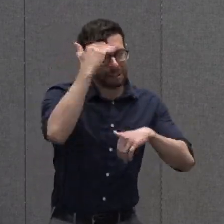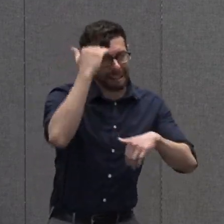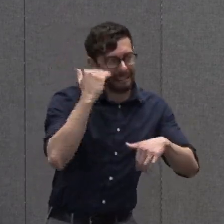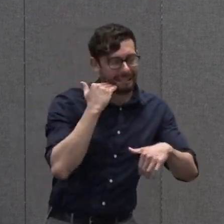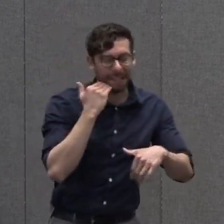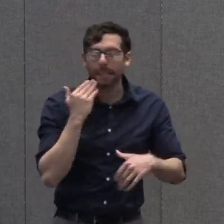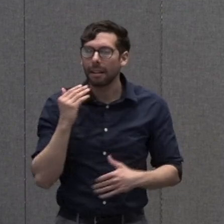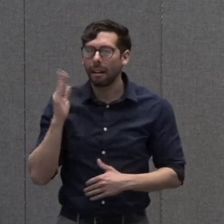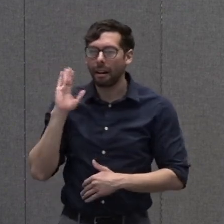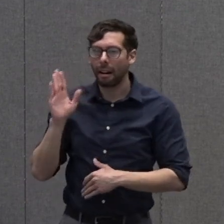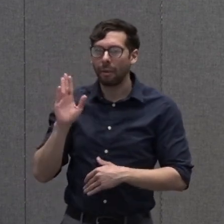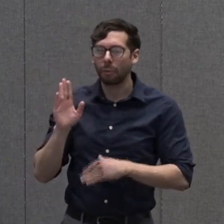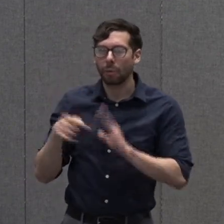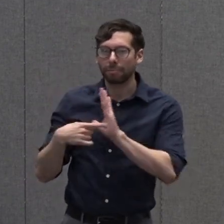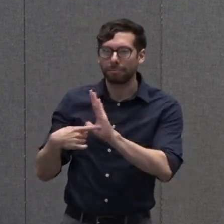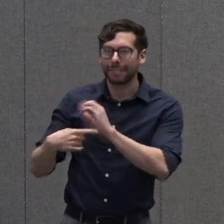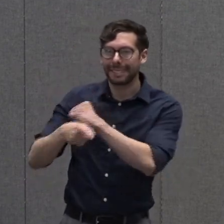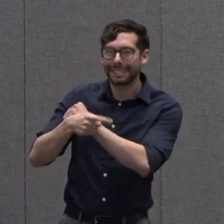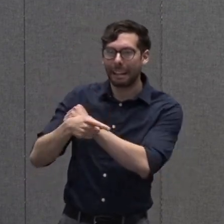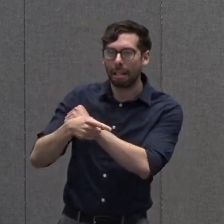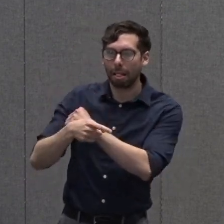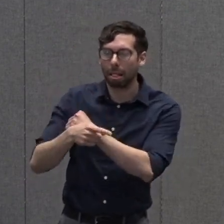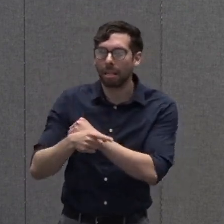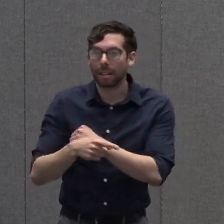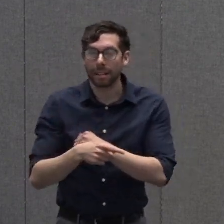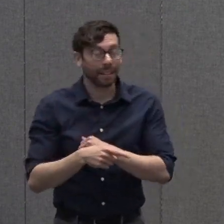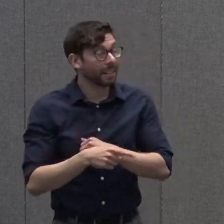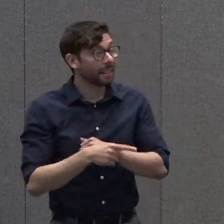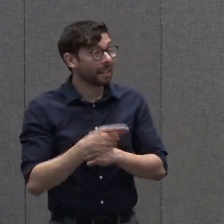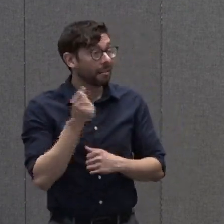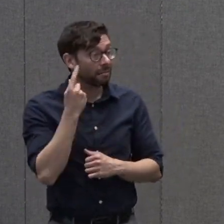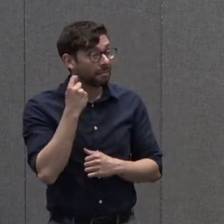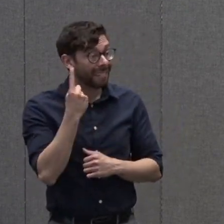much different feel to her scales than the snakes that we had out.